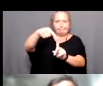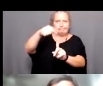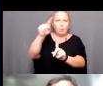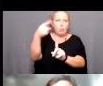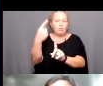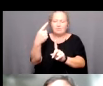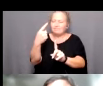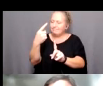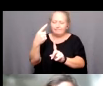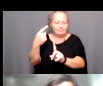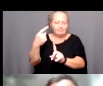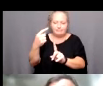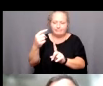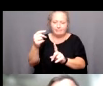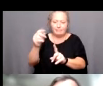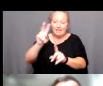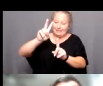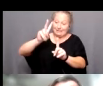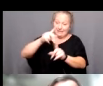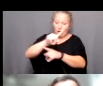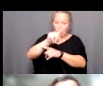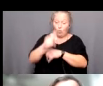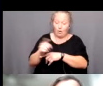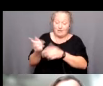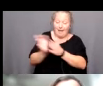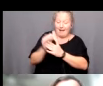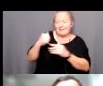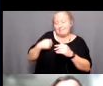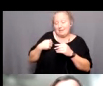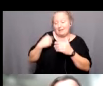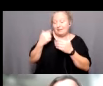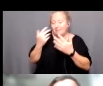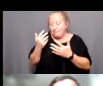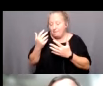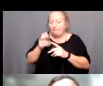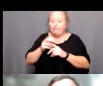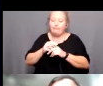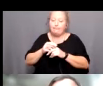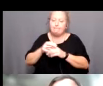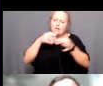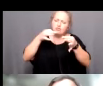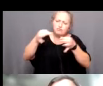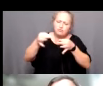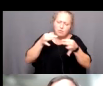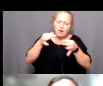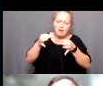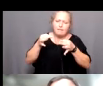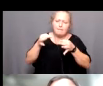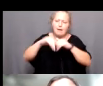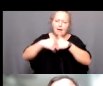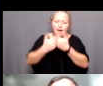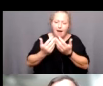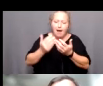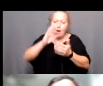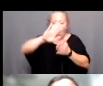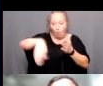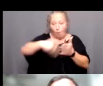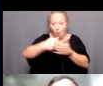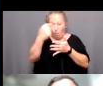So the second question I was asked was to describe how all of this connects